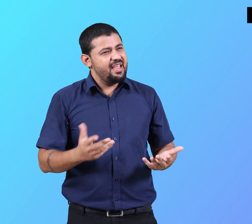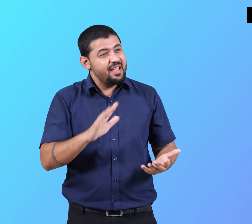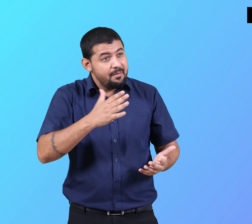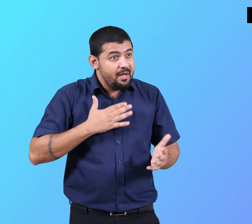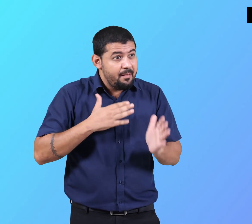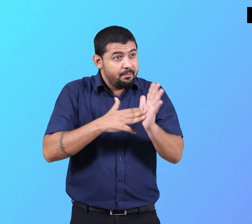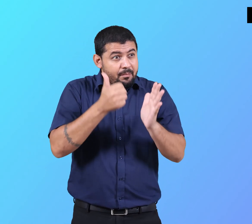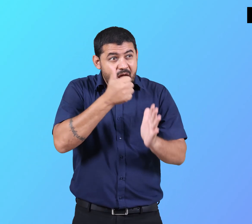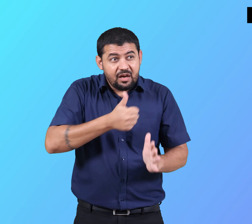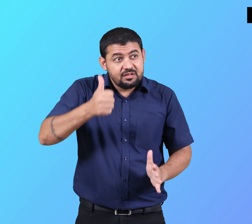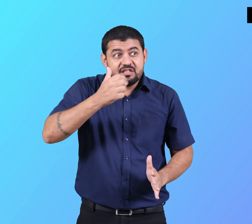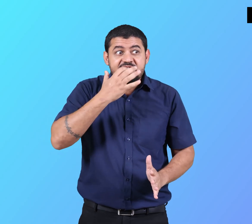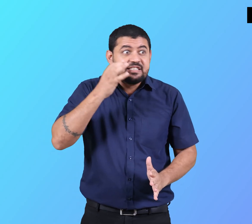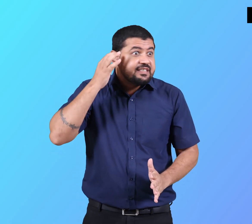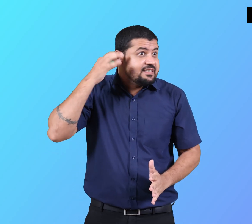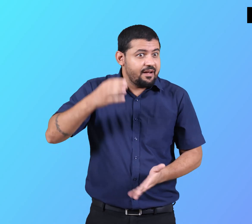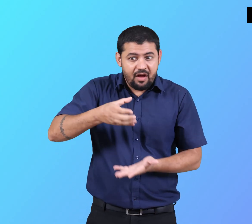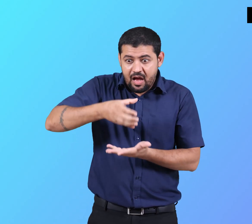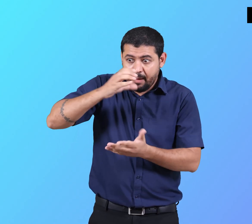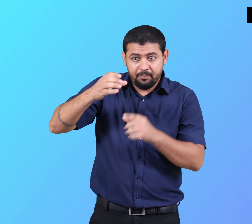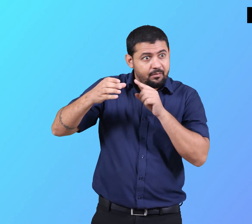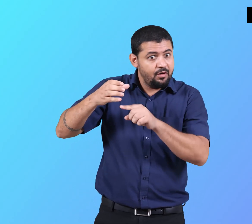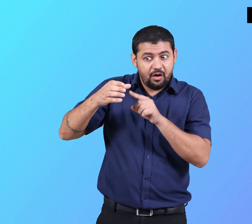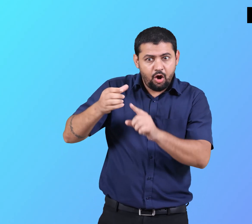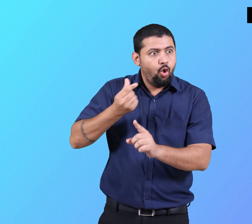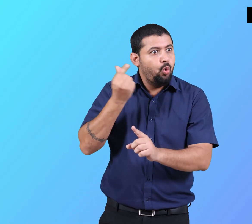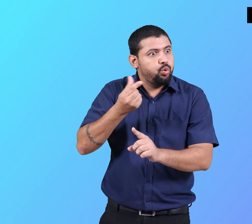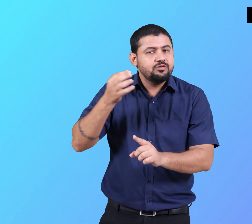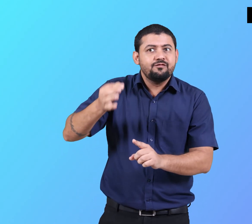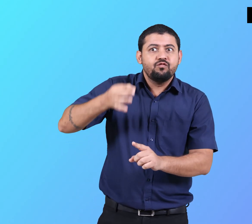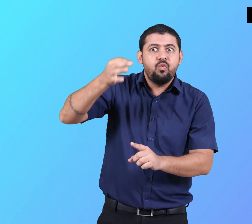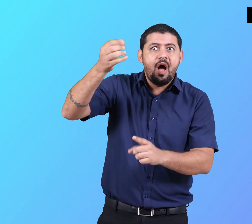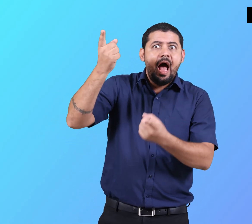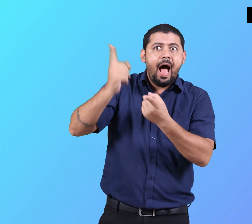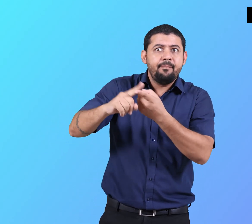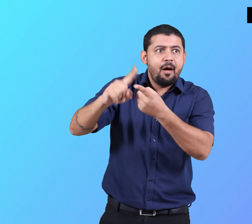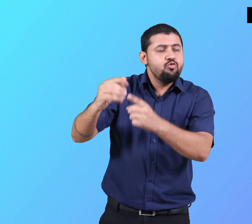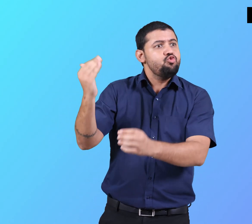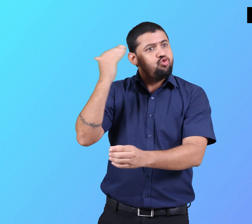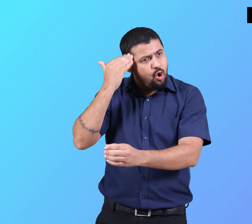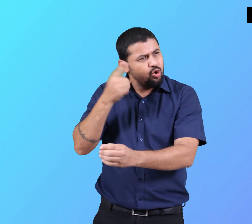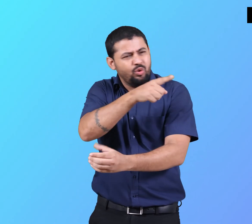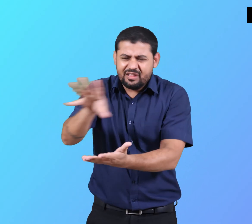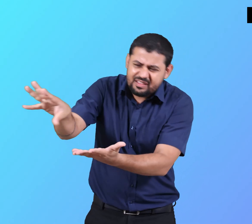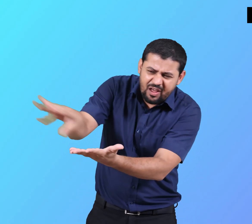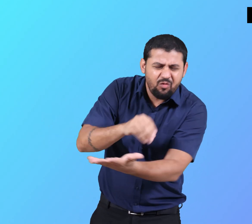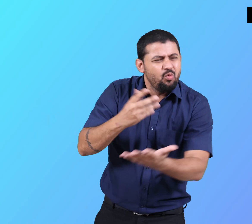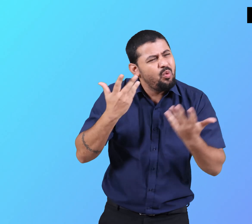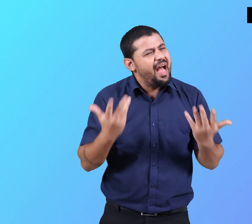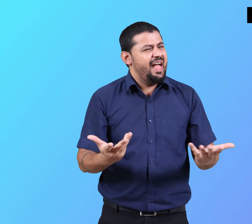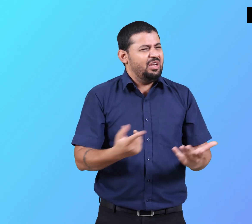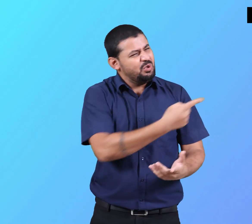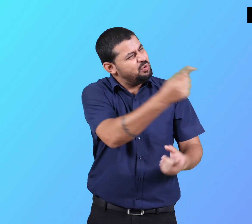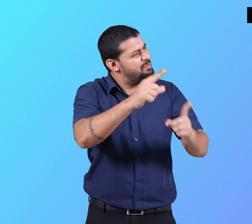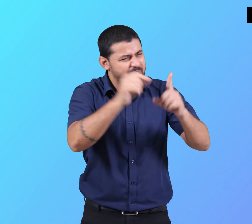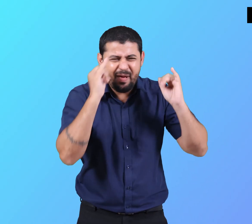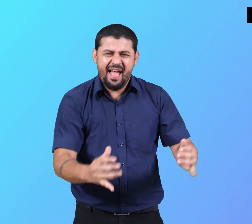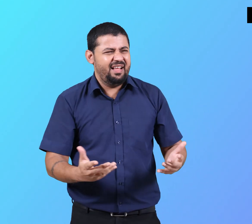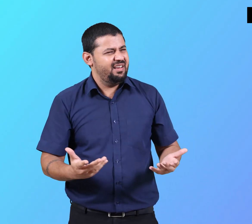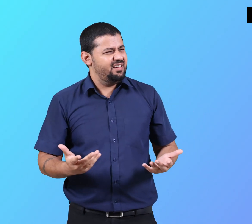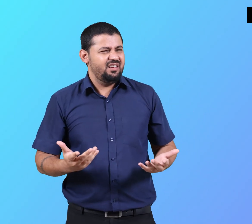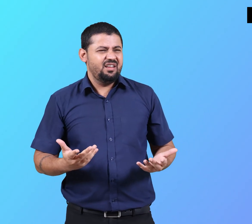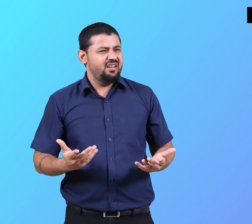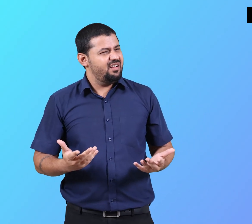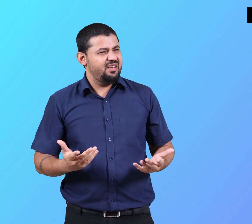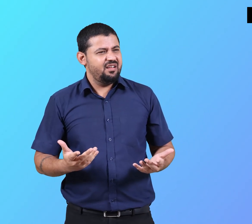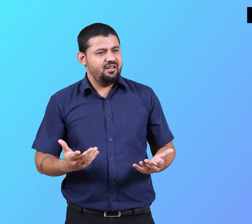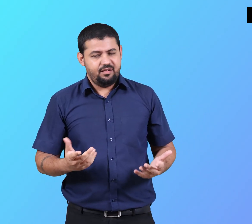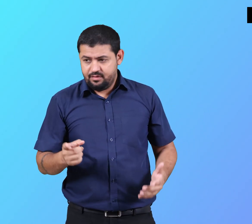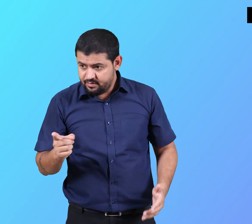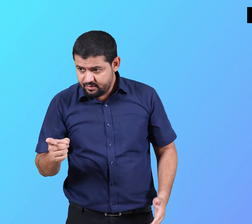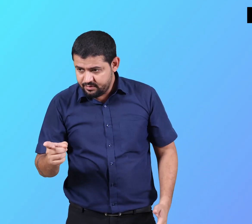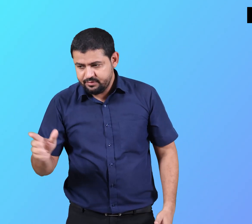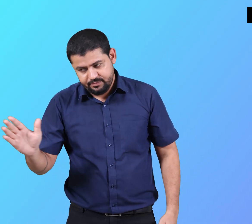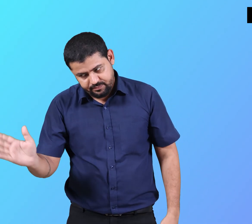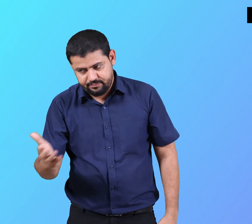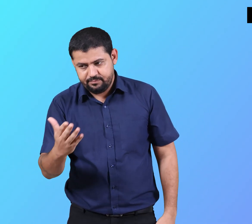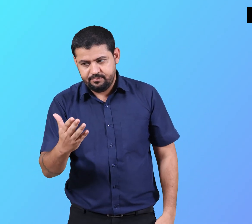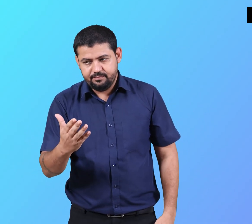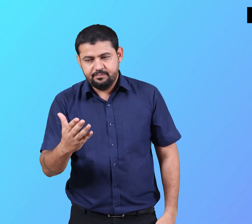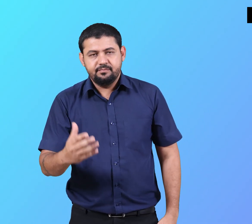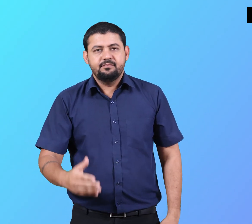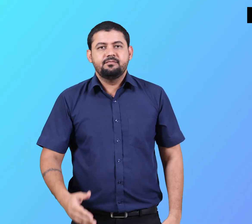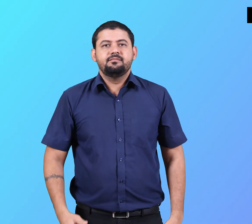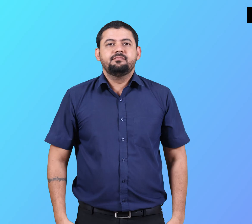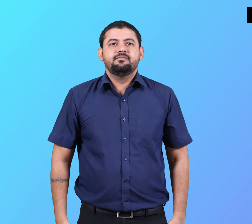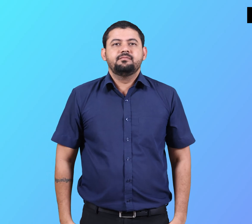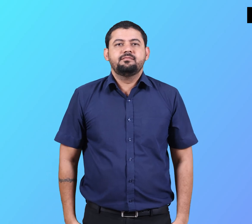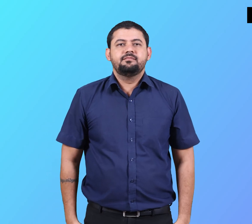Why did you steal my master’s silver cup? My master drinks from that cup, and he uses it to learn secrets about the future. This was a terrible thing you did!’”